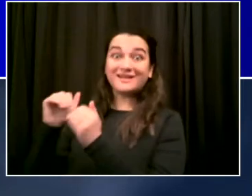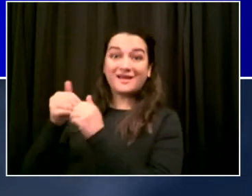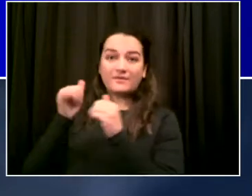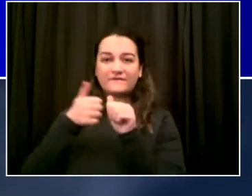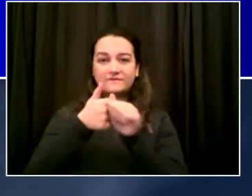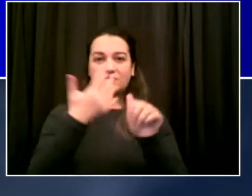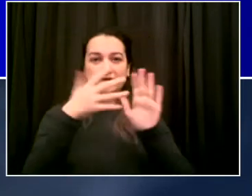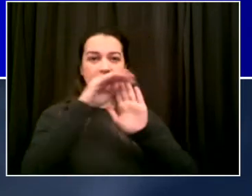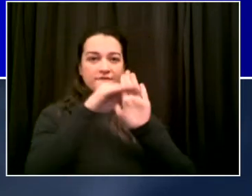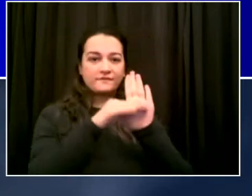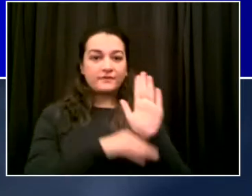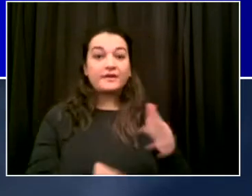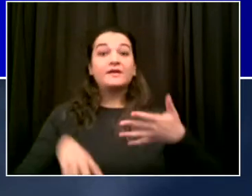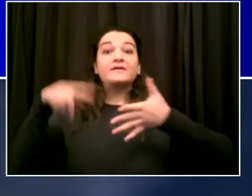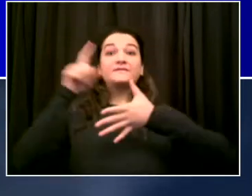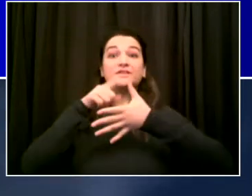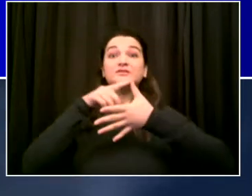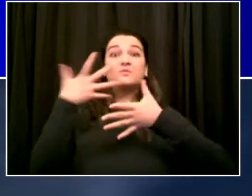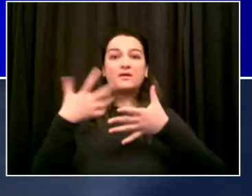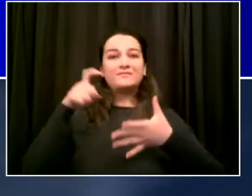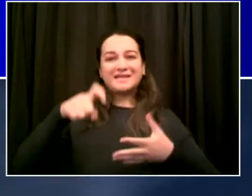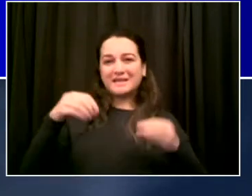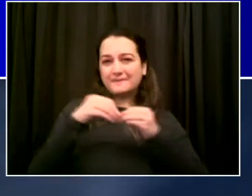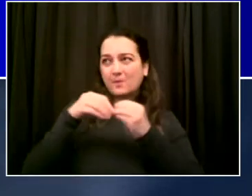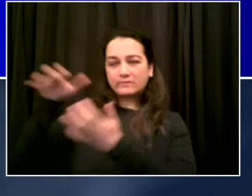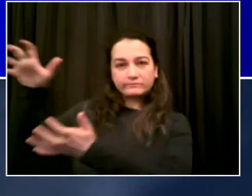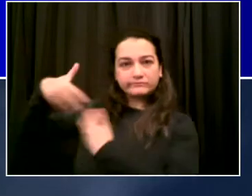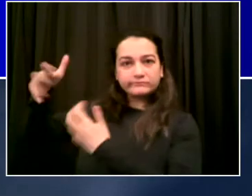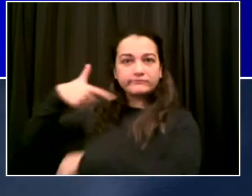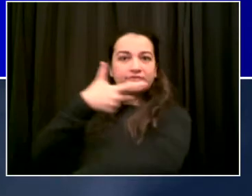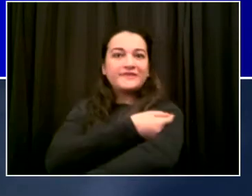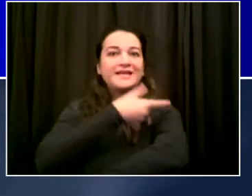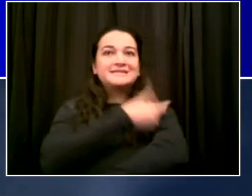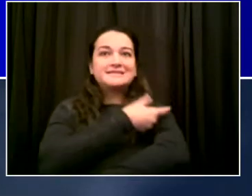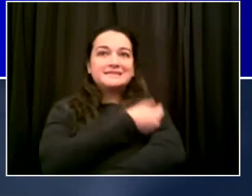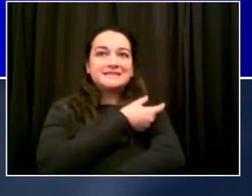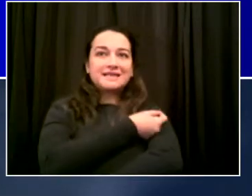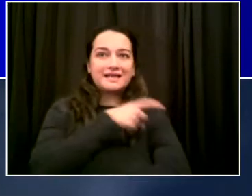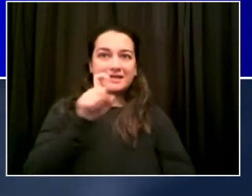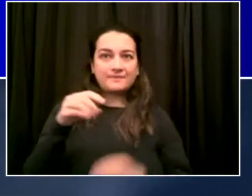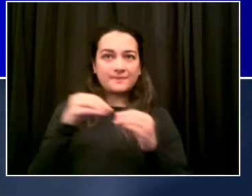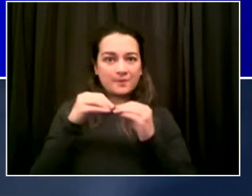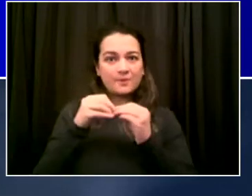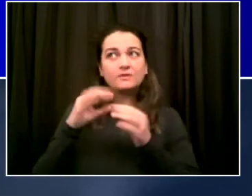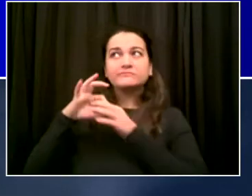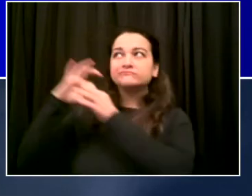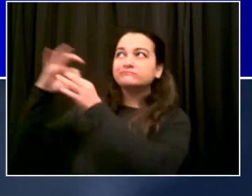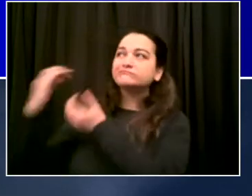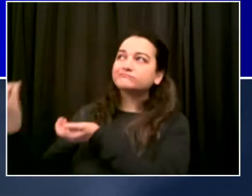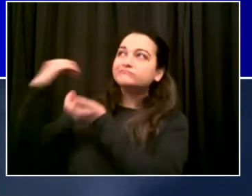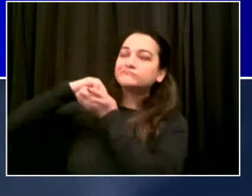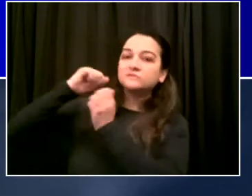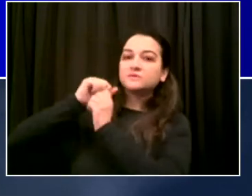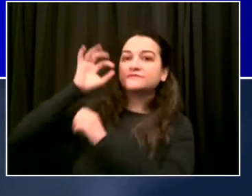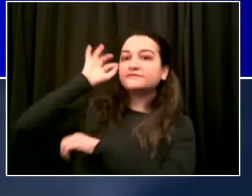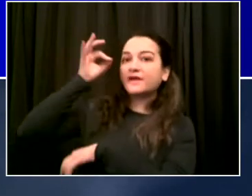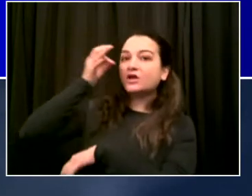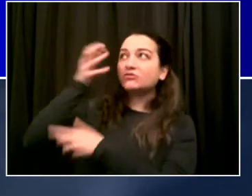AND MAKE IT FAST AND SMOOTH AND GEGET THE HUGE NUMBERS WE NEED OVER THE COMING MONTHSHS. THESE ARE THE FIVE PRINCIPLES. NUMBER ONE. SUPPLY, BOTTOM LINE, FEDERAL GOVERNMENT, MANUFACTURERS,